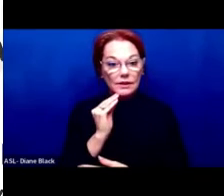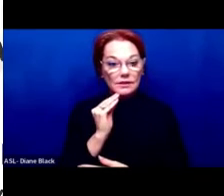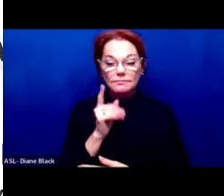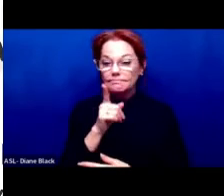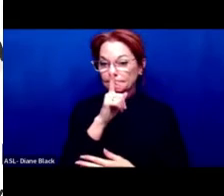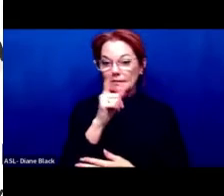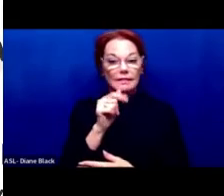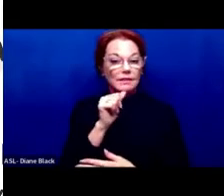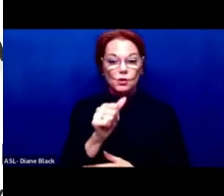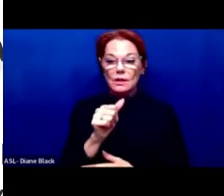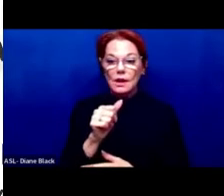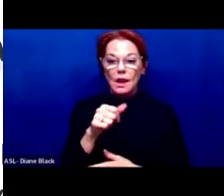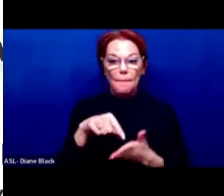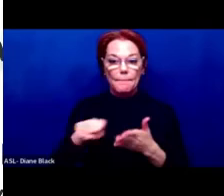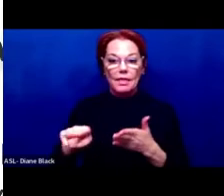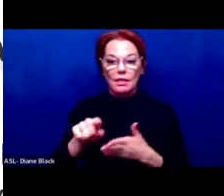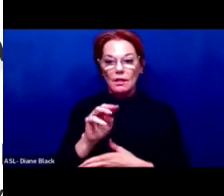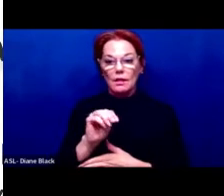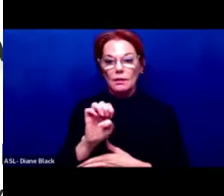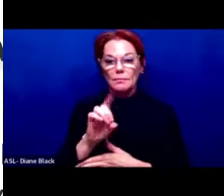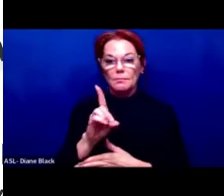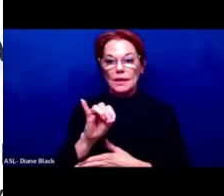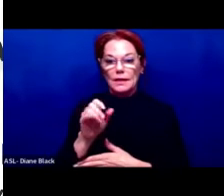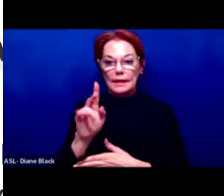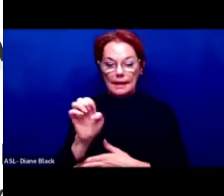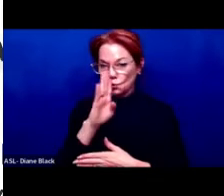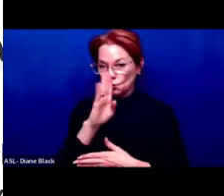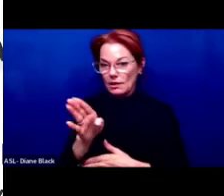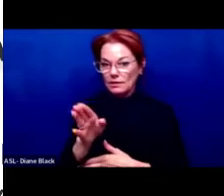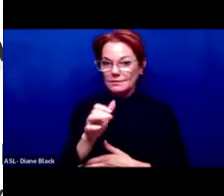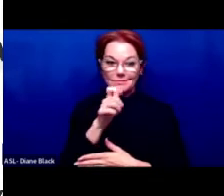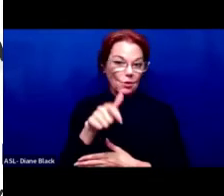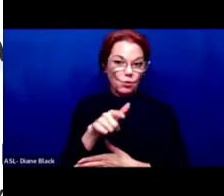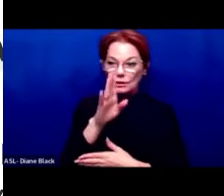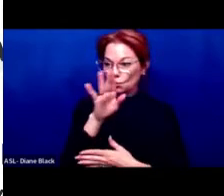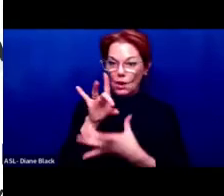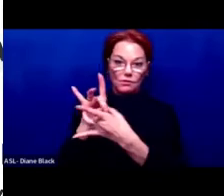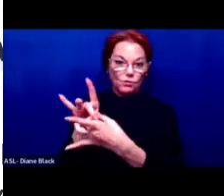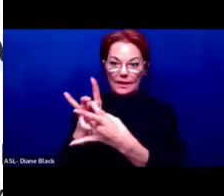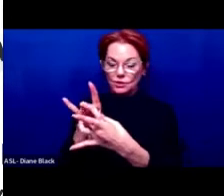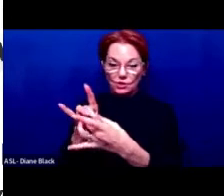directly, they they acknowledge they don't have to have a direct relationship with the Medicaid agency, you can have it with the